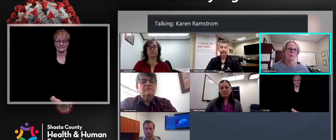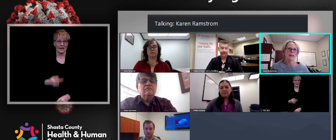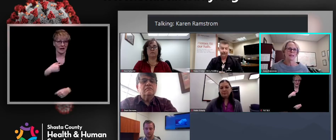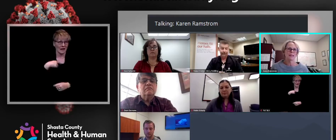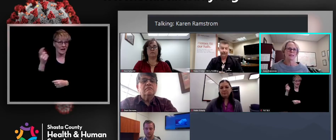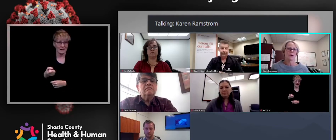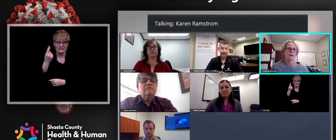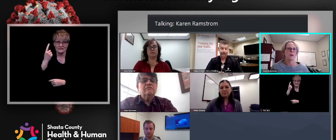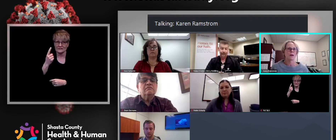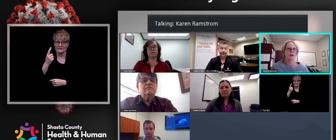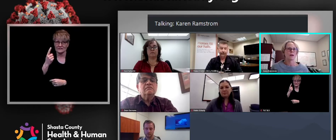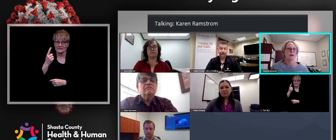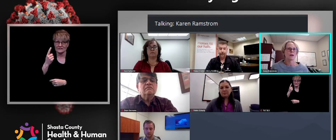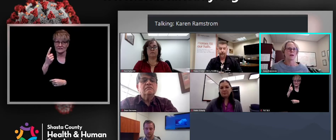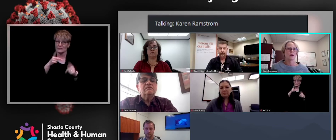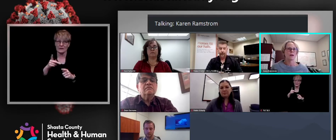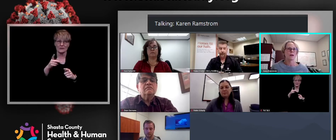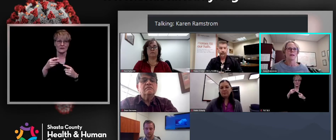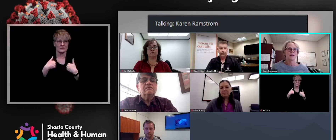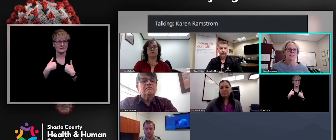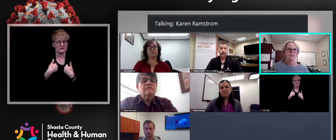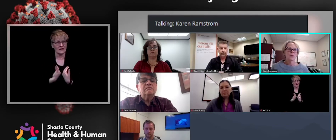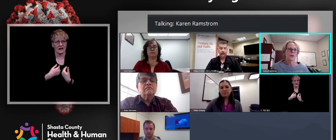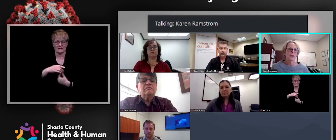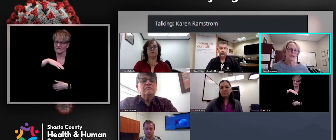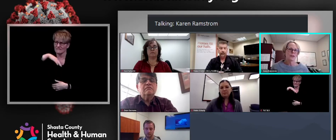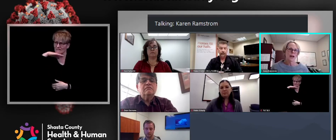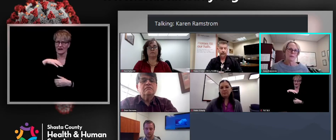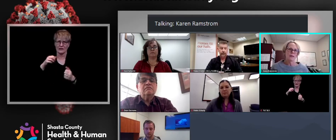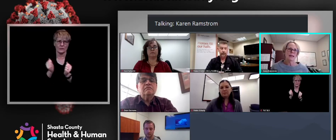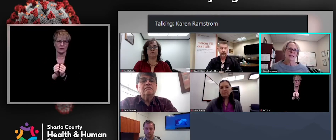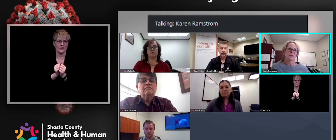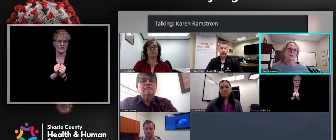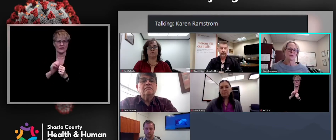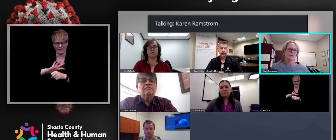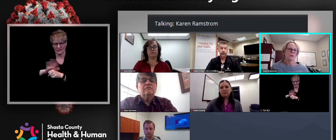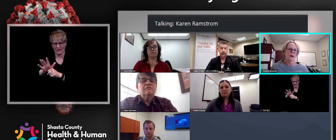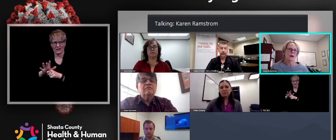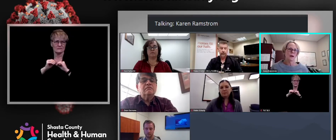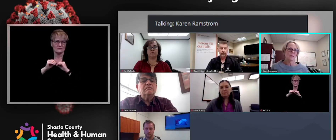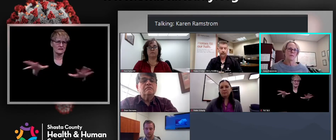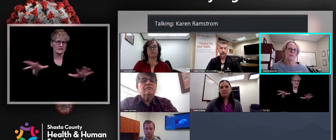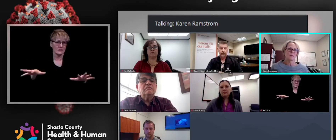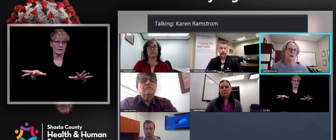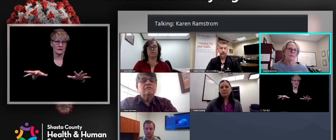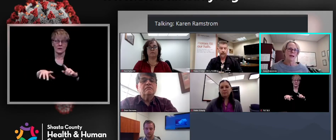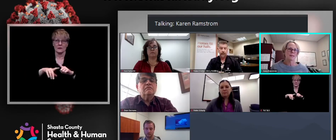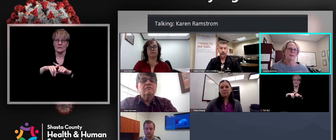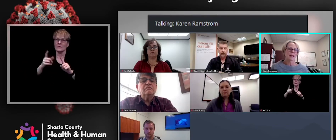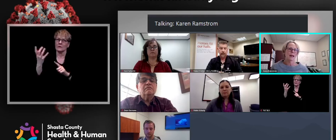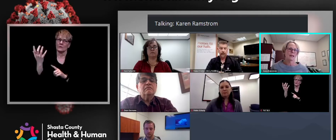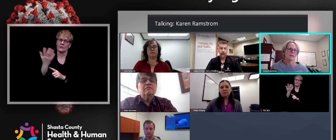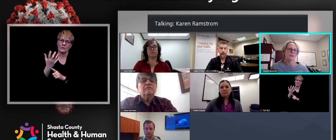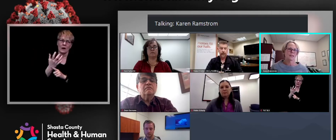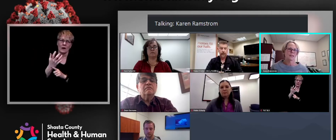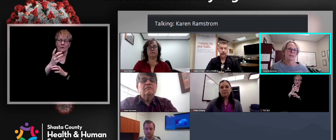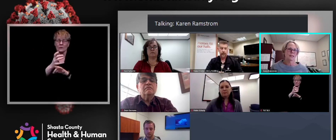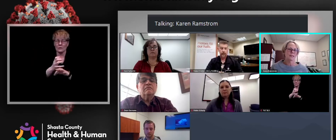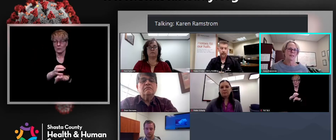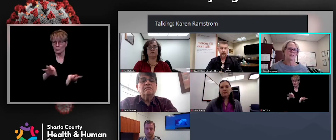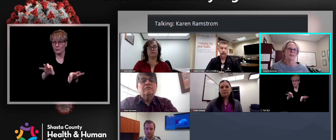but it's so and so ingrained in our habits now to wear masks and physically distance. And